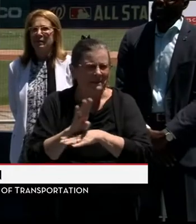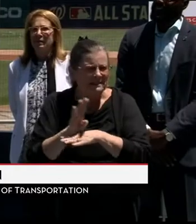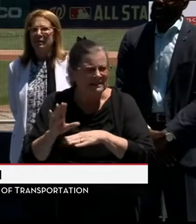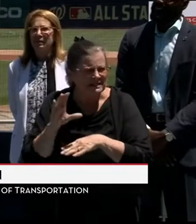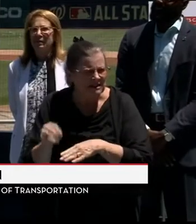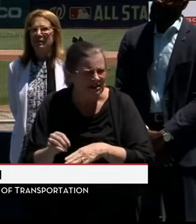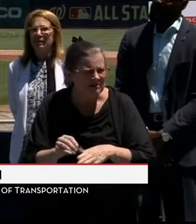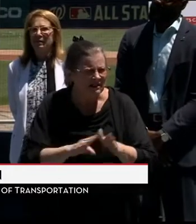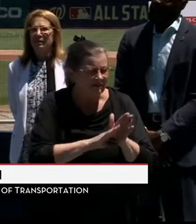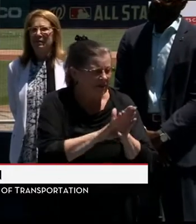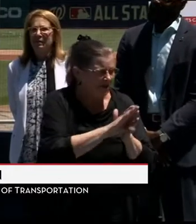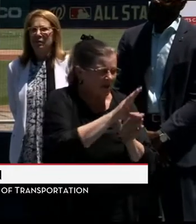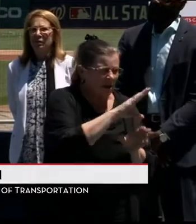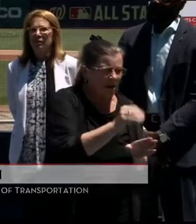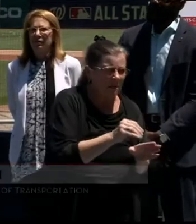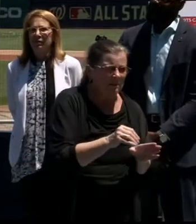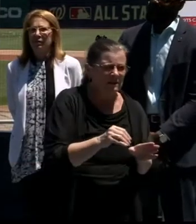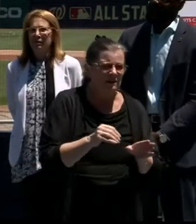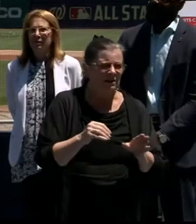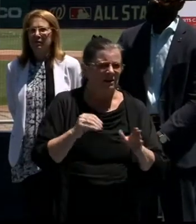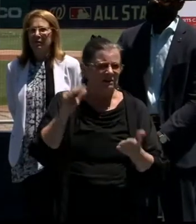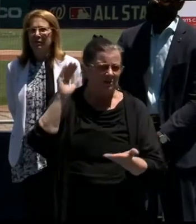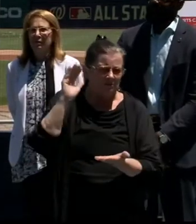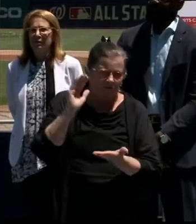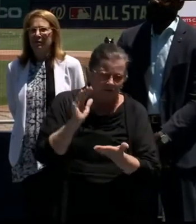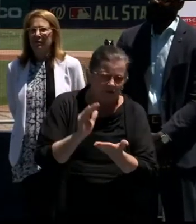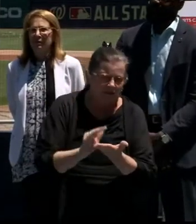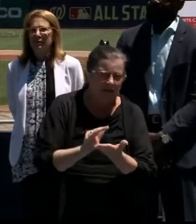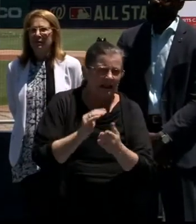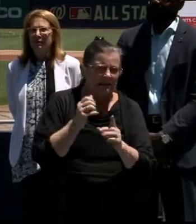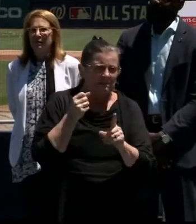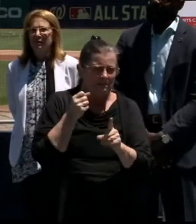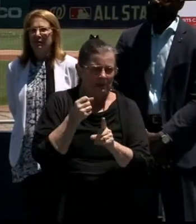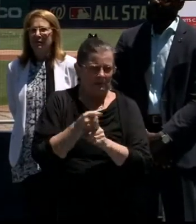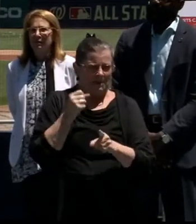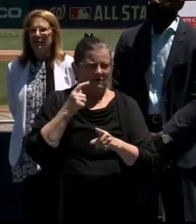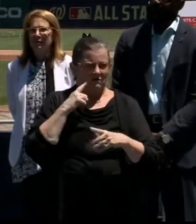TO MINIMIZE THE IMPACTS WITH REGARD TO TRAFFIC, THE CLOSURES